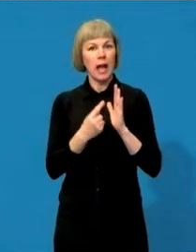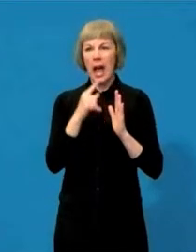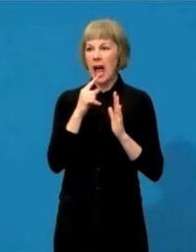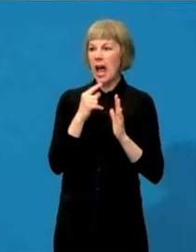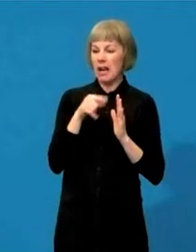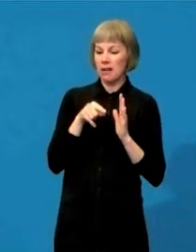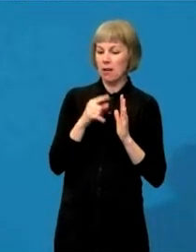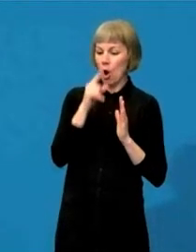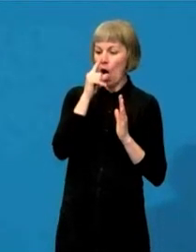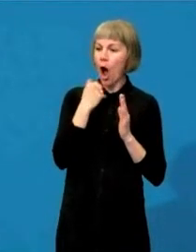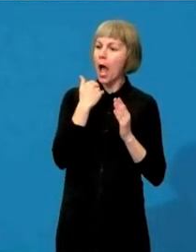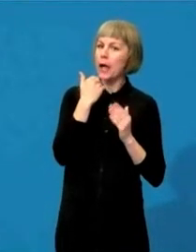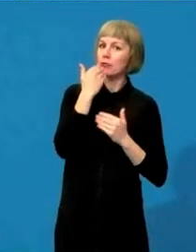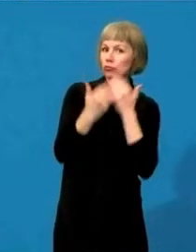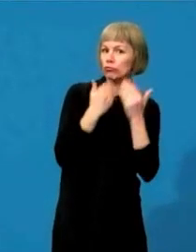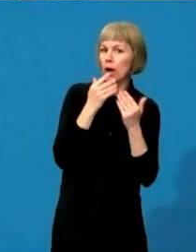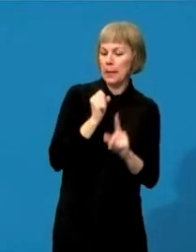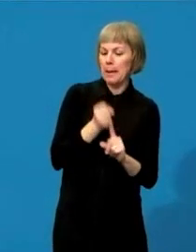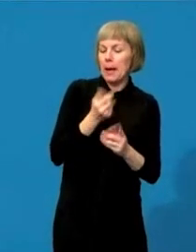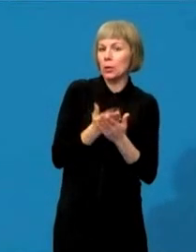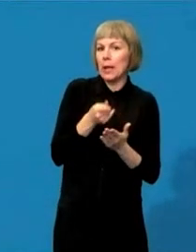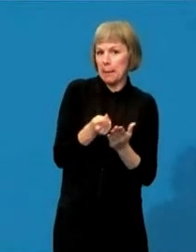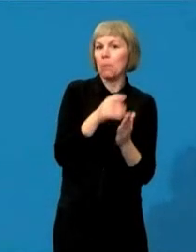Thank you.